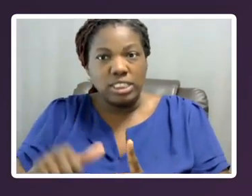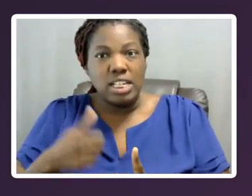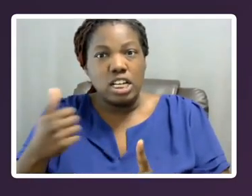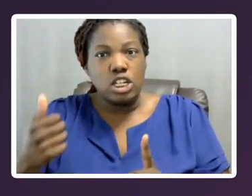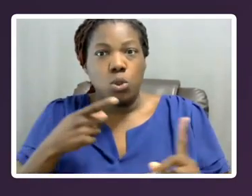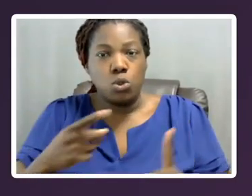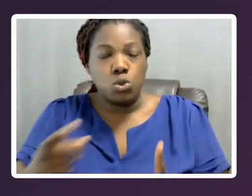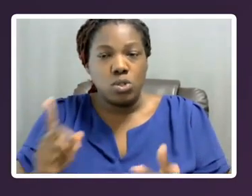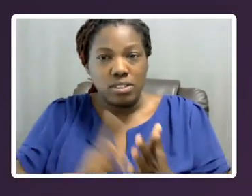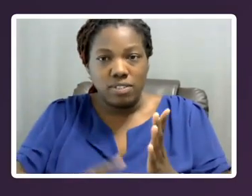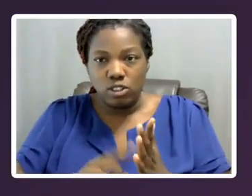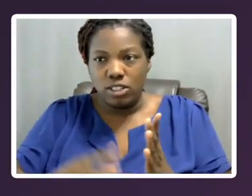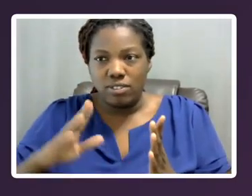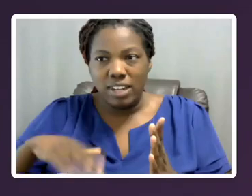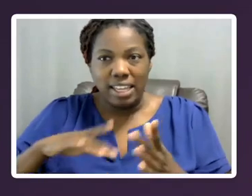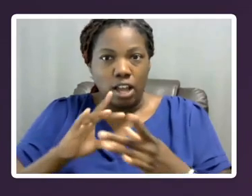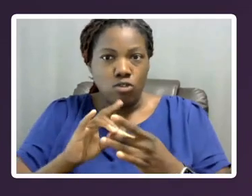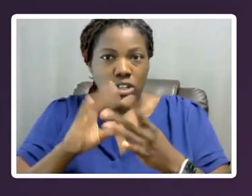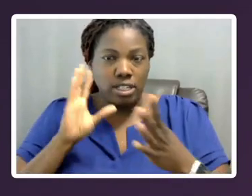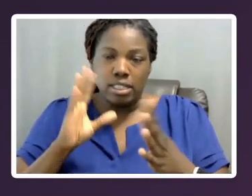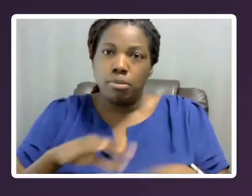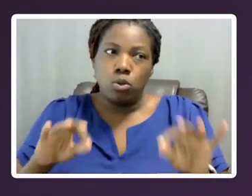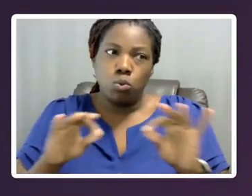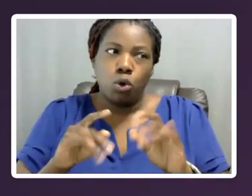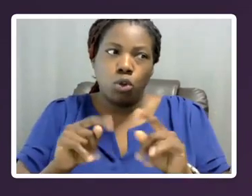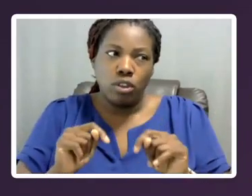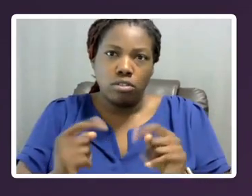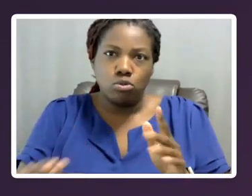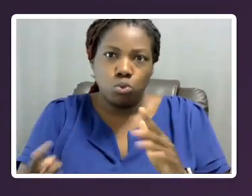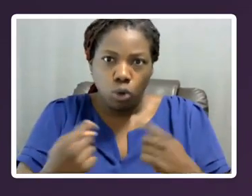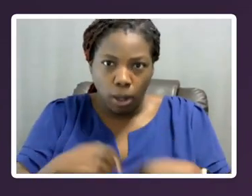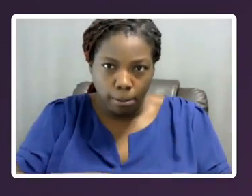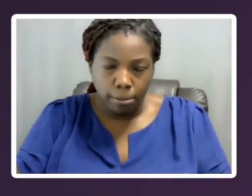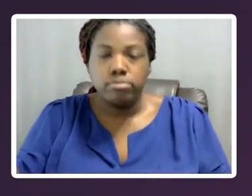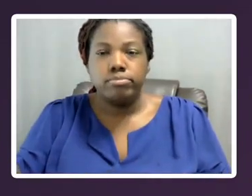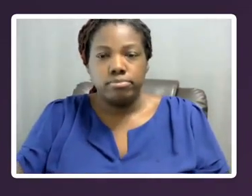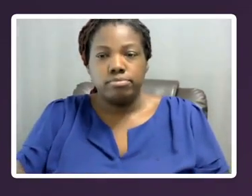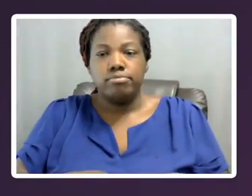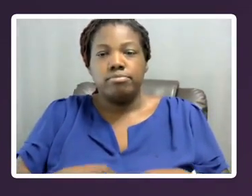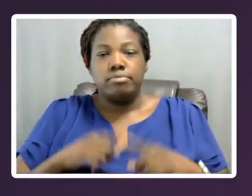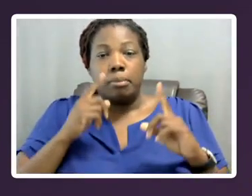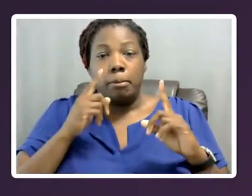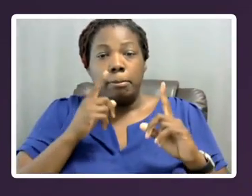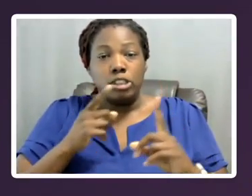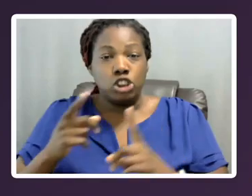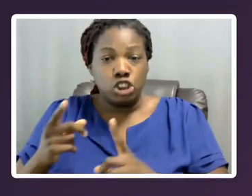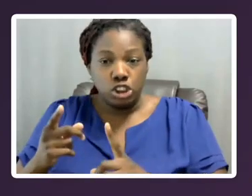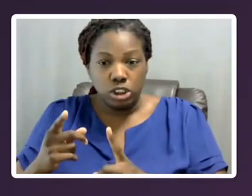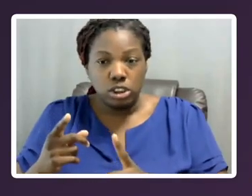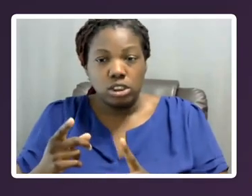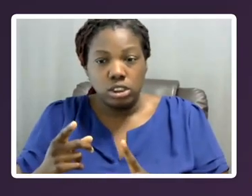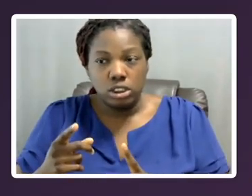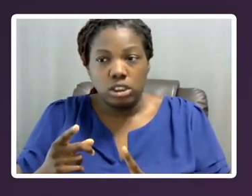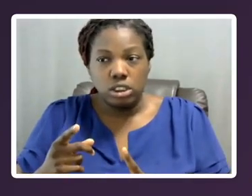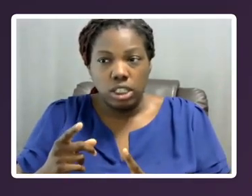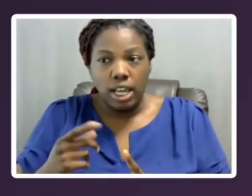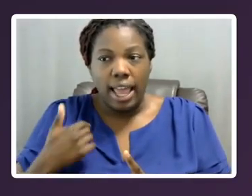but it is forthcoming. And Missions has, I believe, you know, kind of older grades